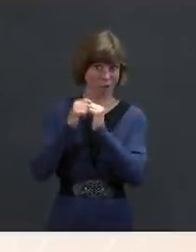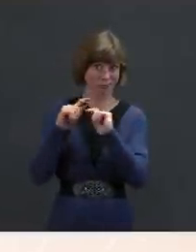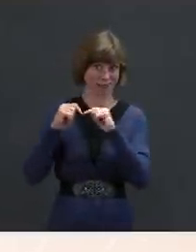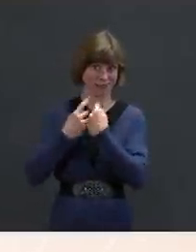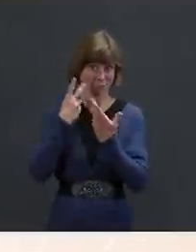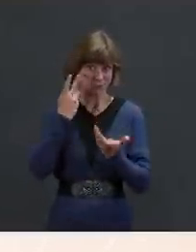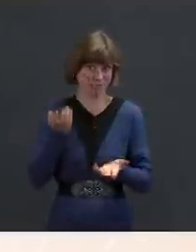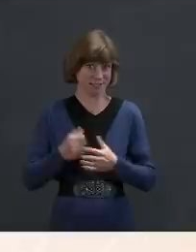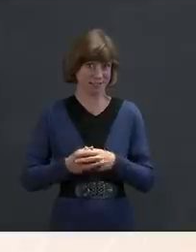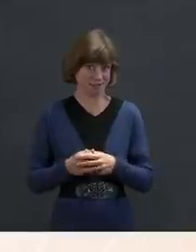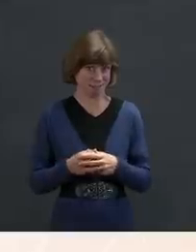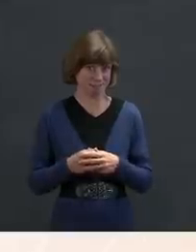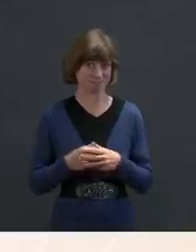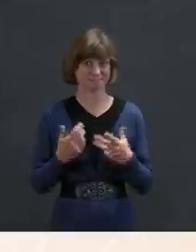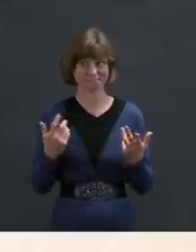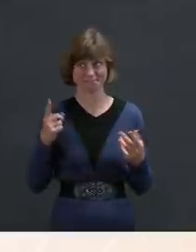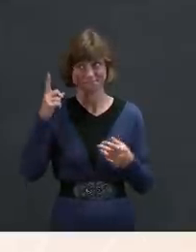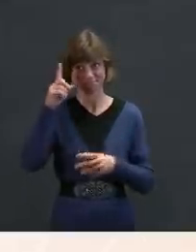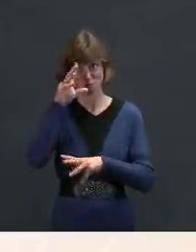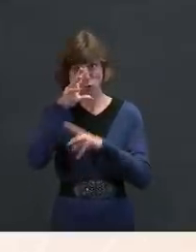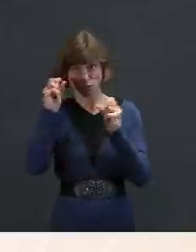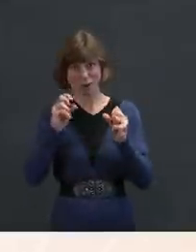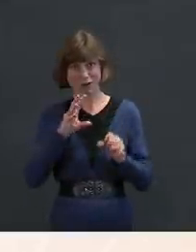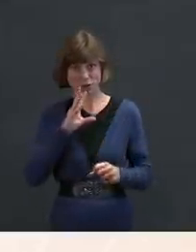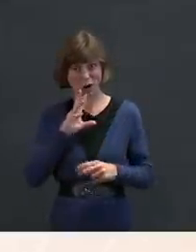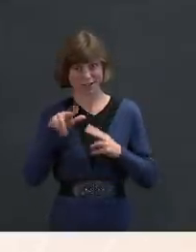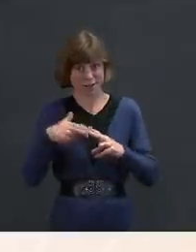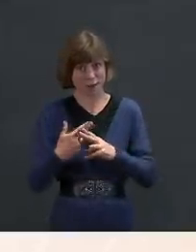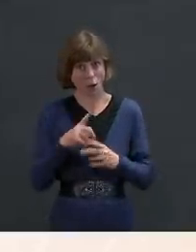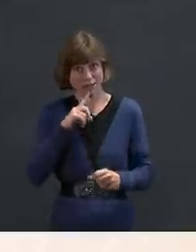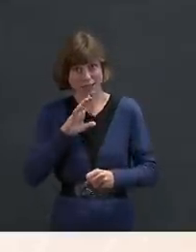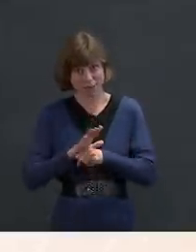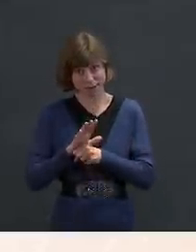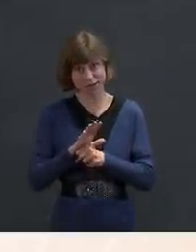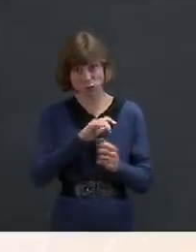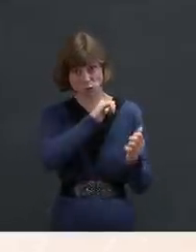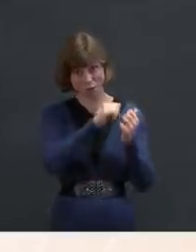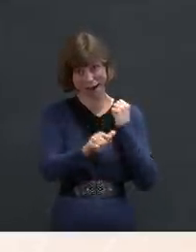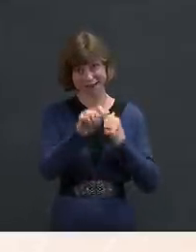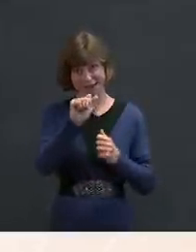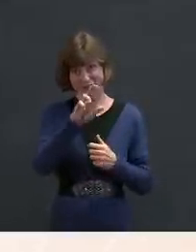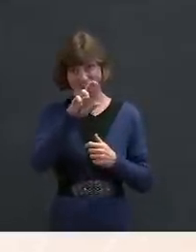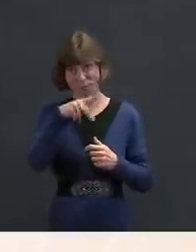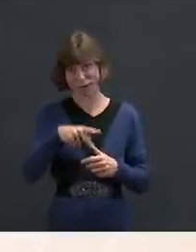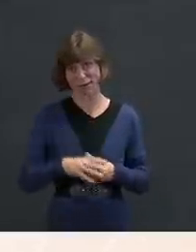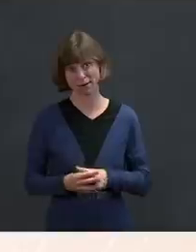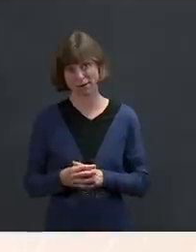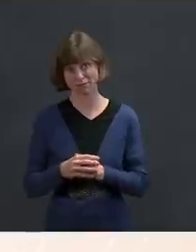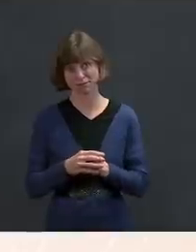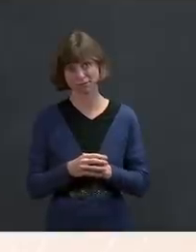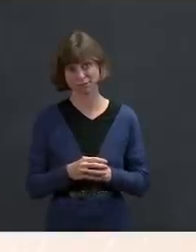He doesn't -- he has spoken about his commitment to getting the American Rescue Plan passed, and the reasons why, nearly on a daily basis.